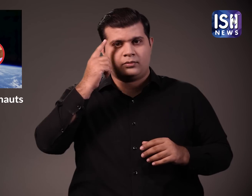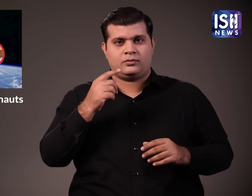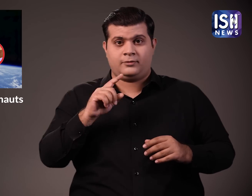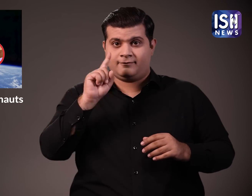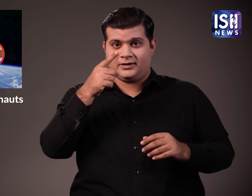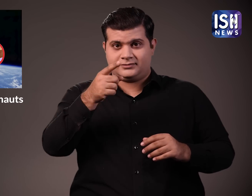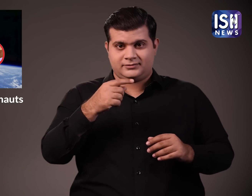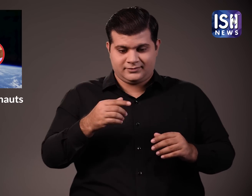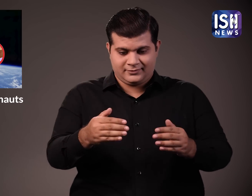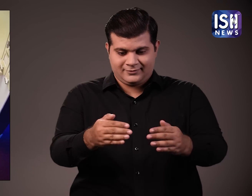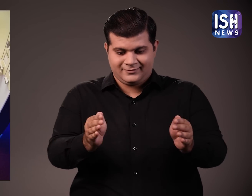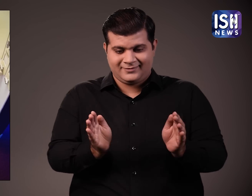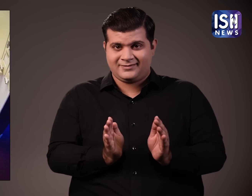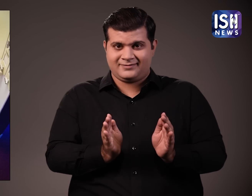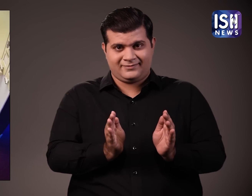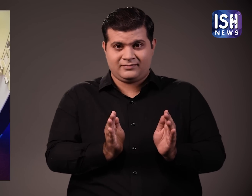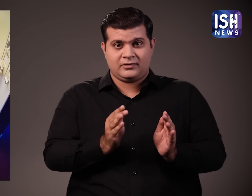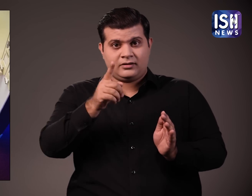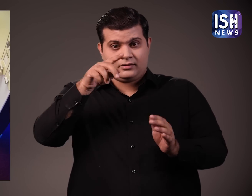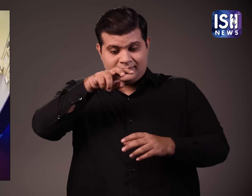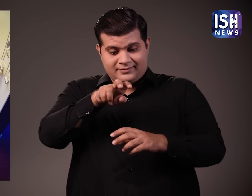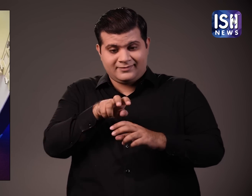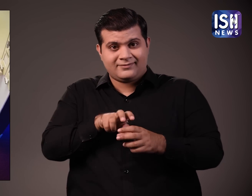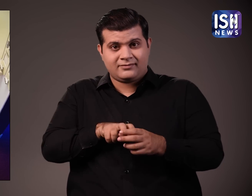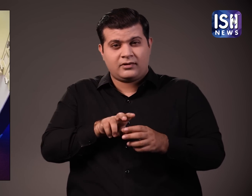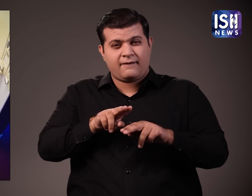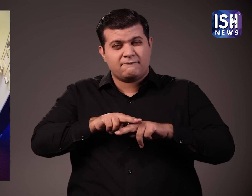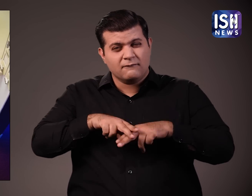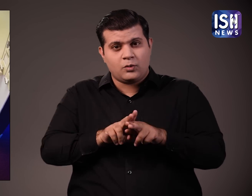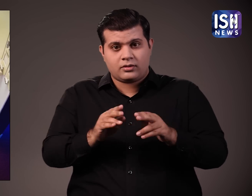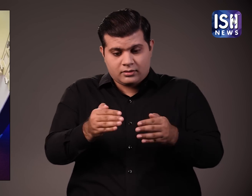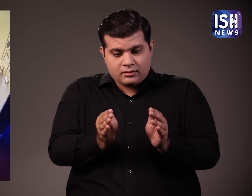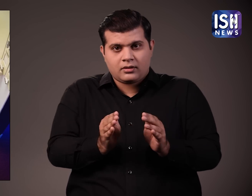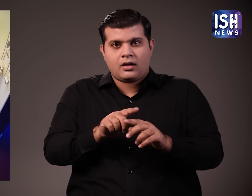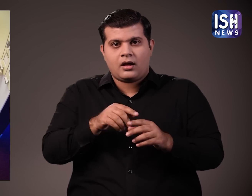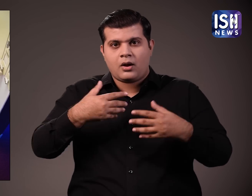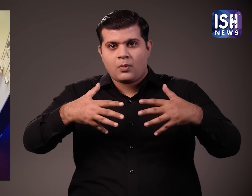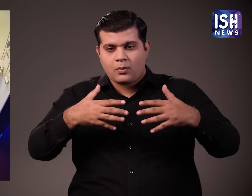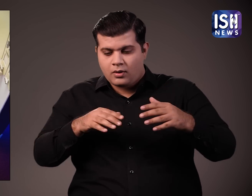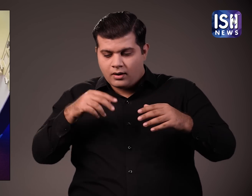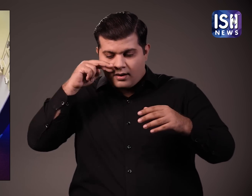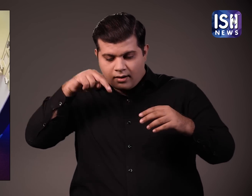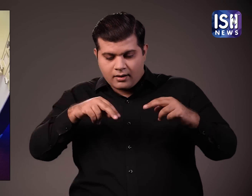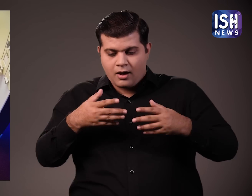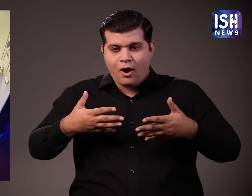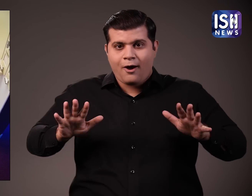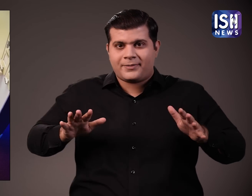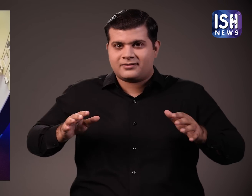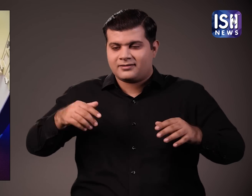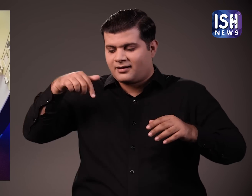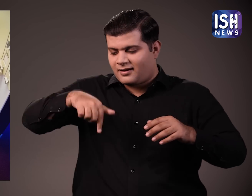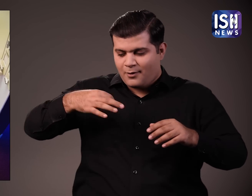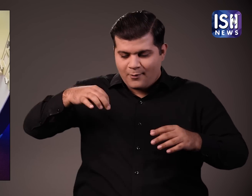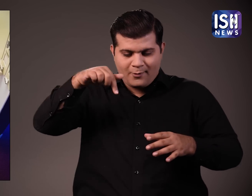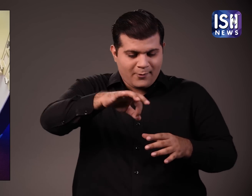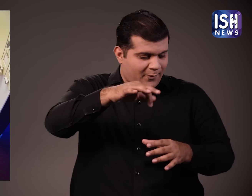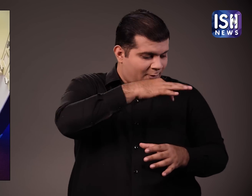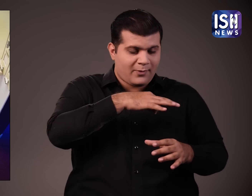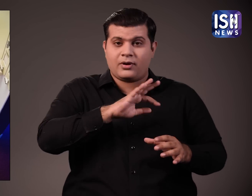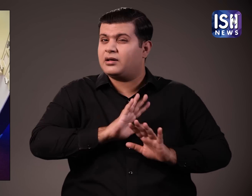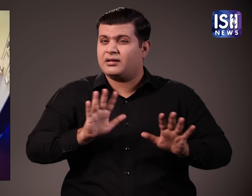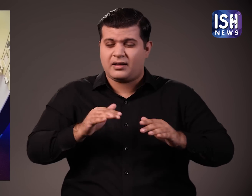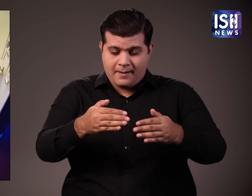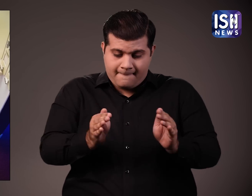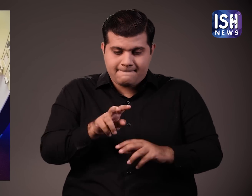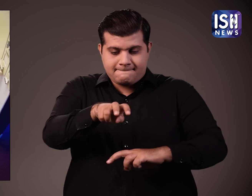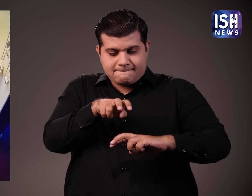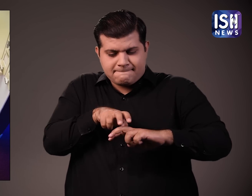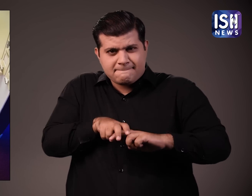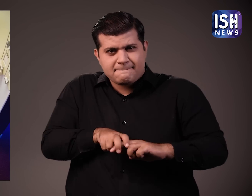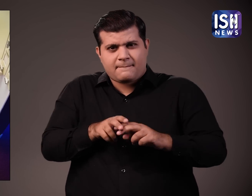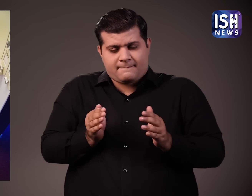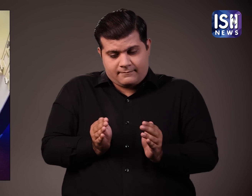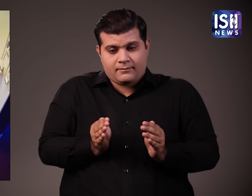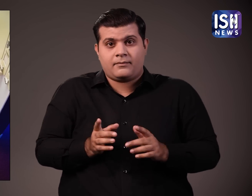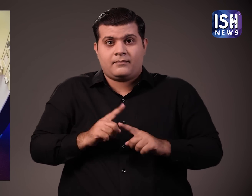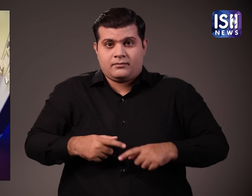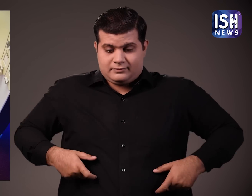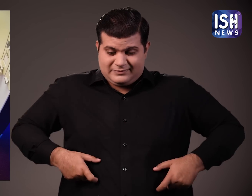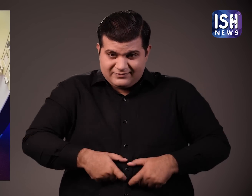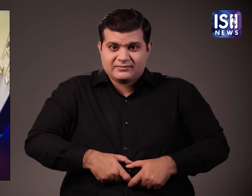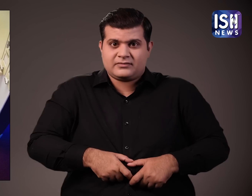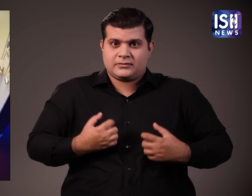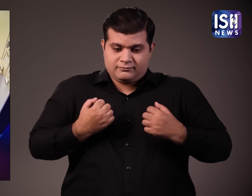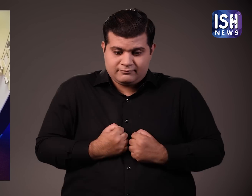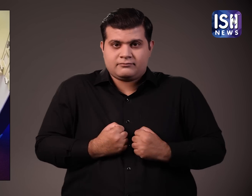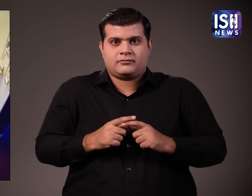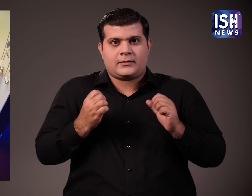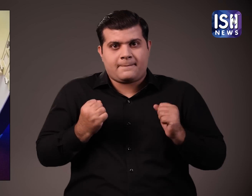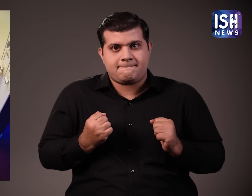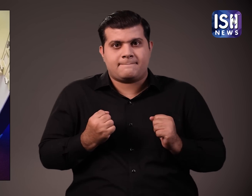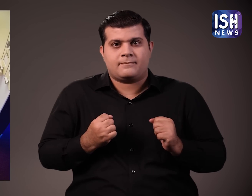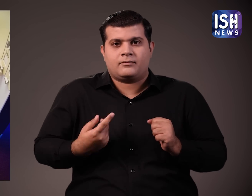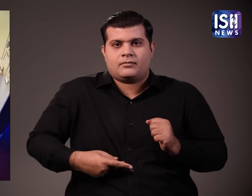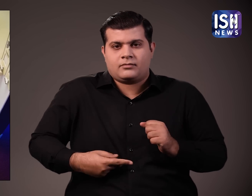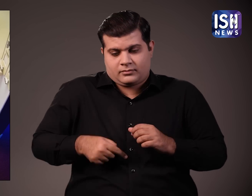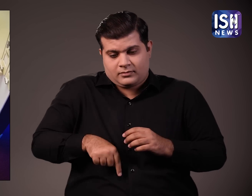When you sit on a space toilet, you strap yourself, ensure there are no gaps.